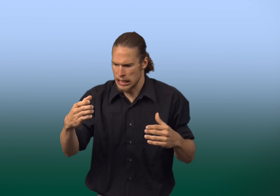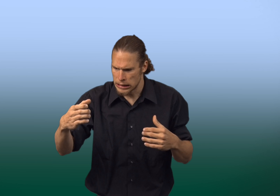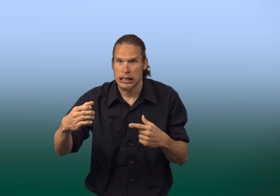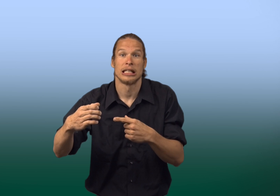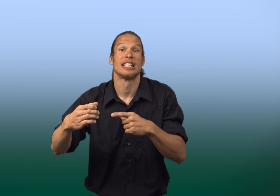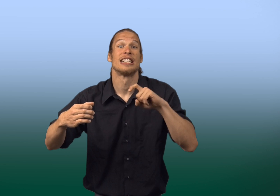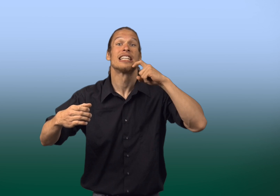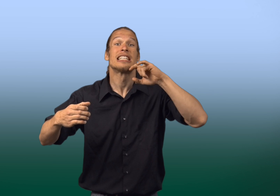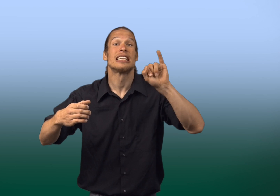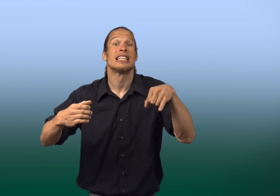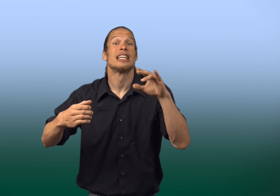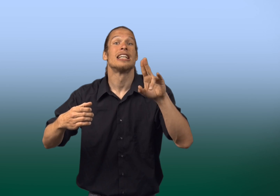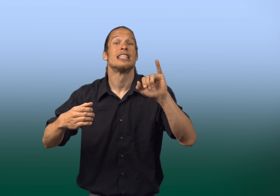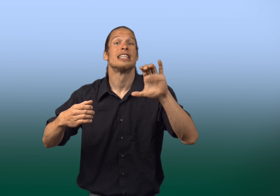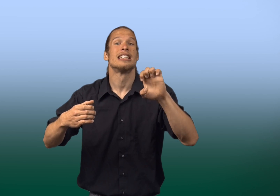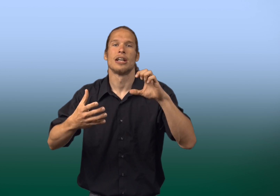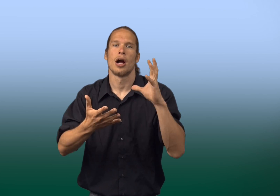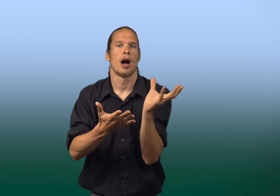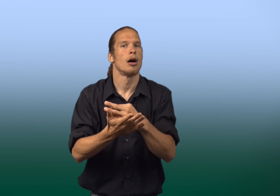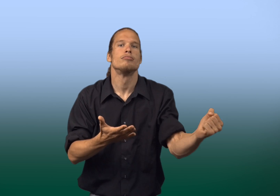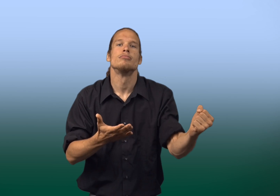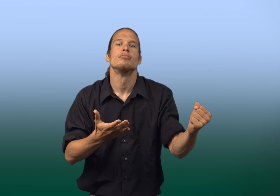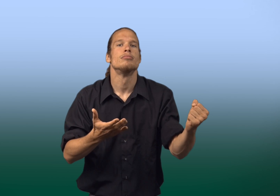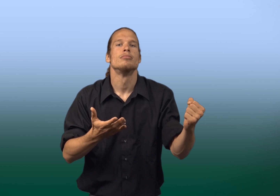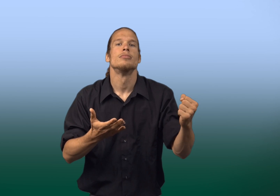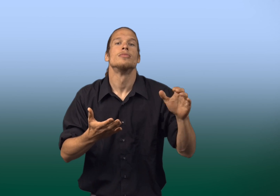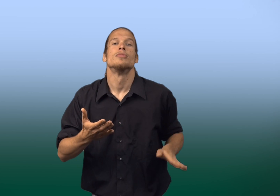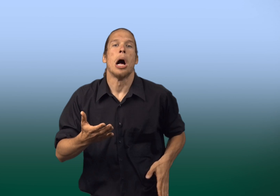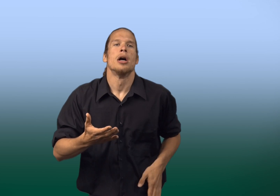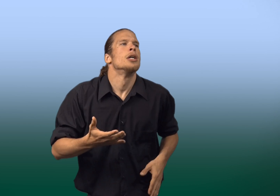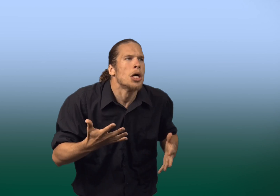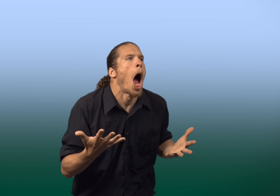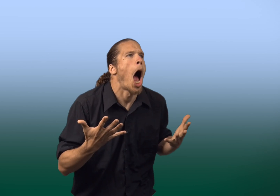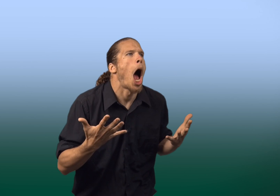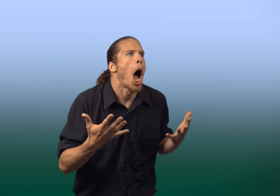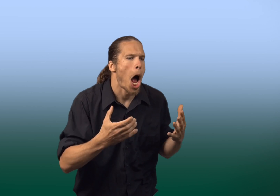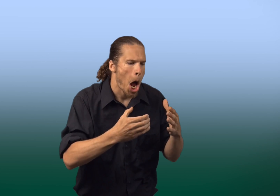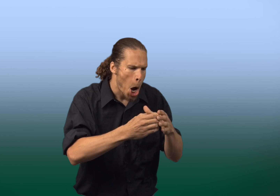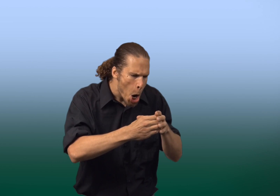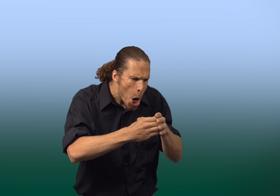And the boy said: Um it seems like we're out of apple juice. And the dog said: What?